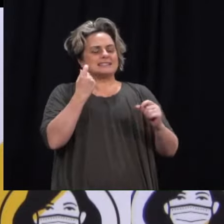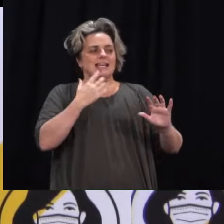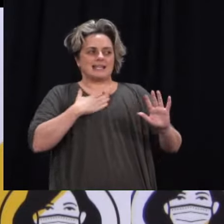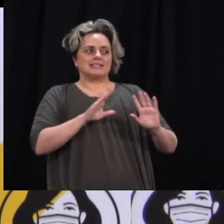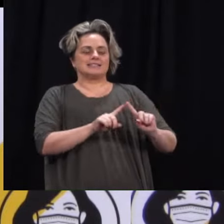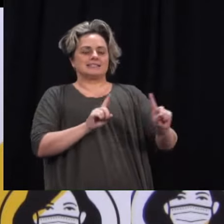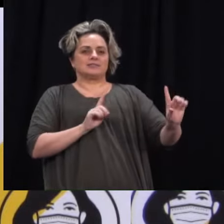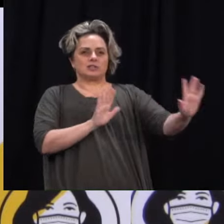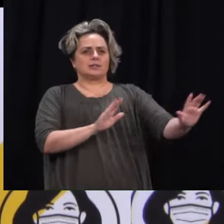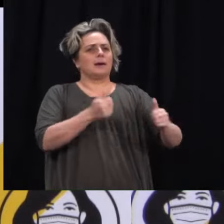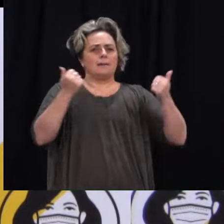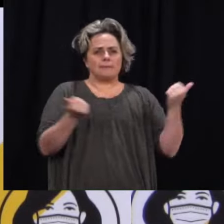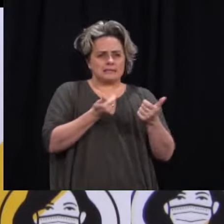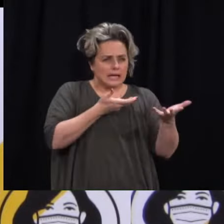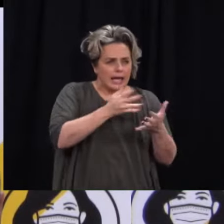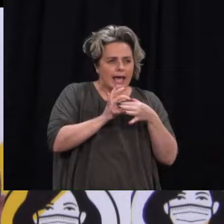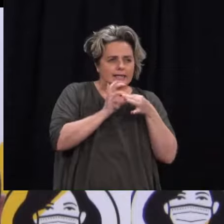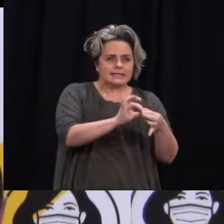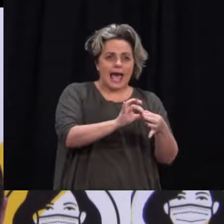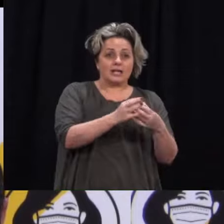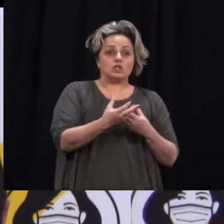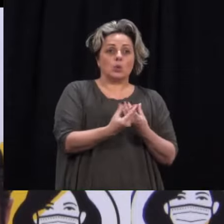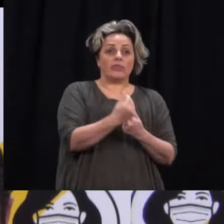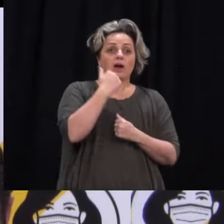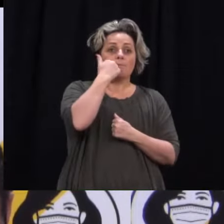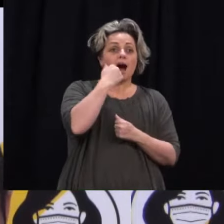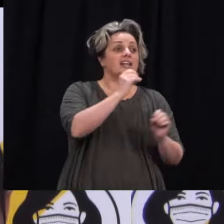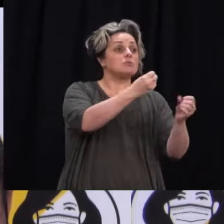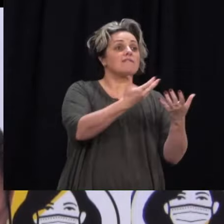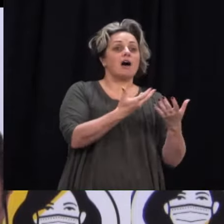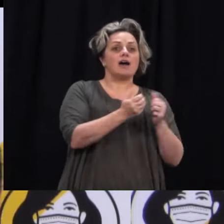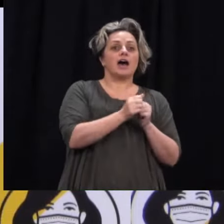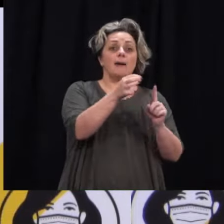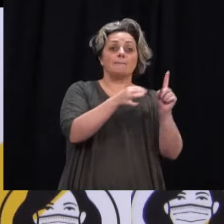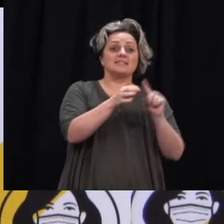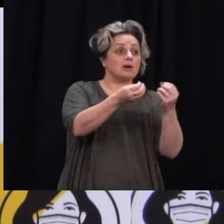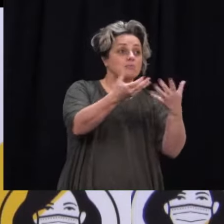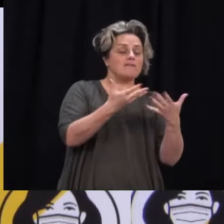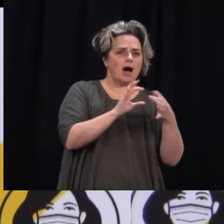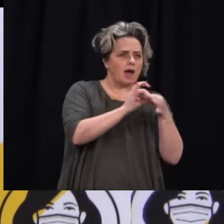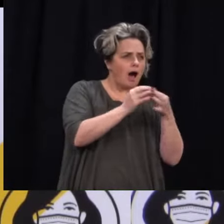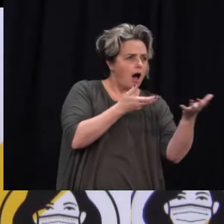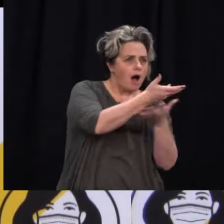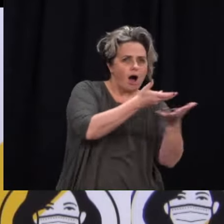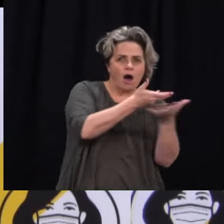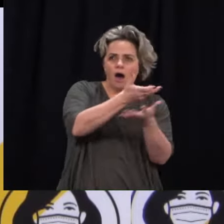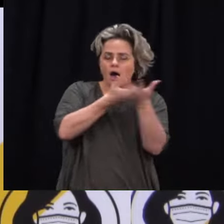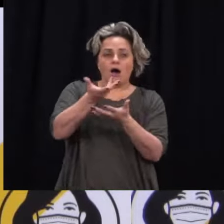response to that? I have got a different view on the first comment there.